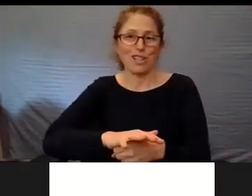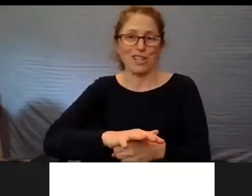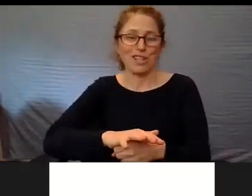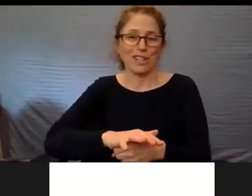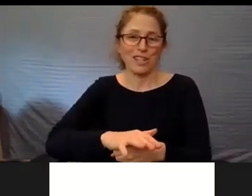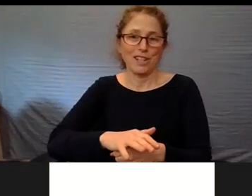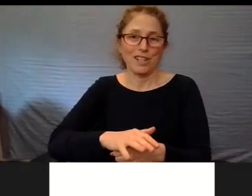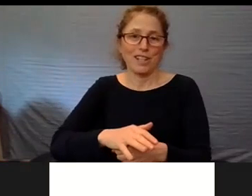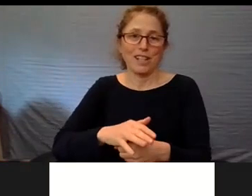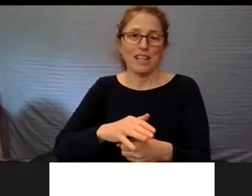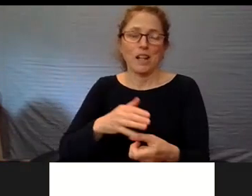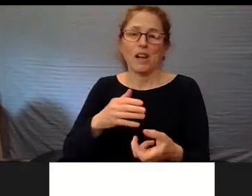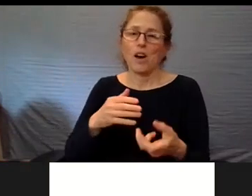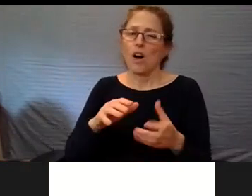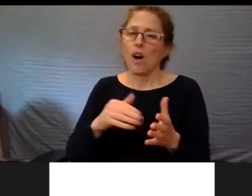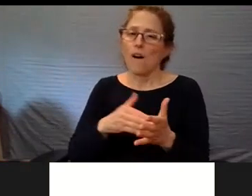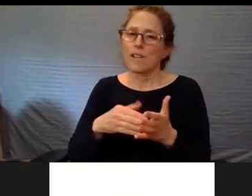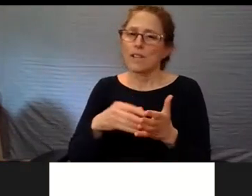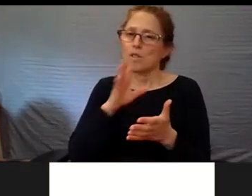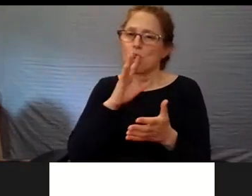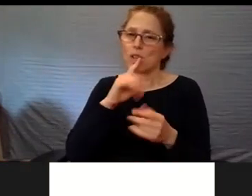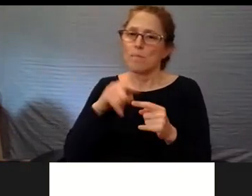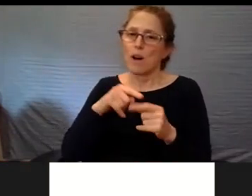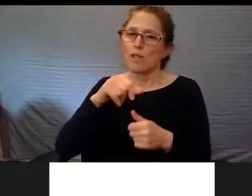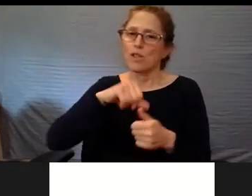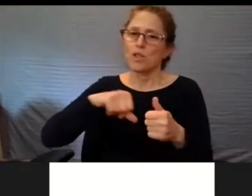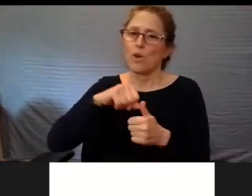A lot of times we talk about the social determinants of health, right?